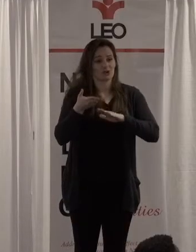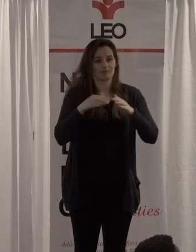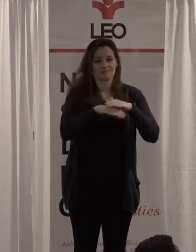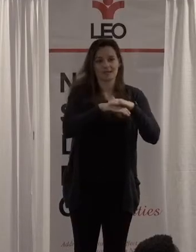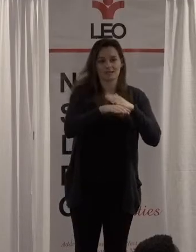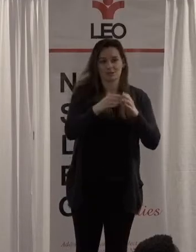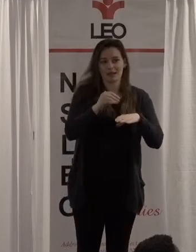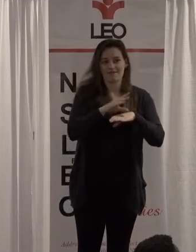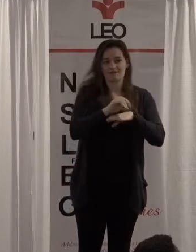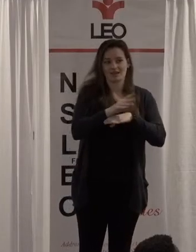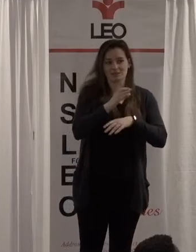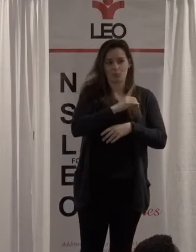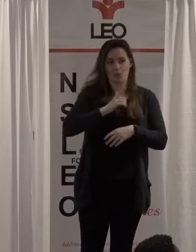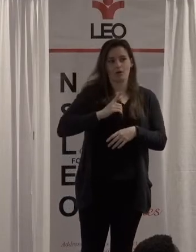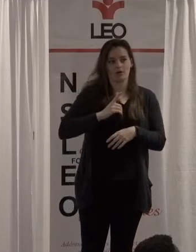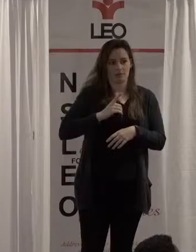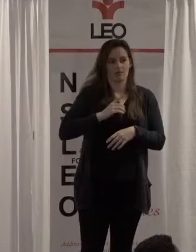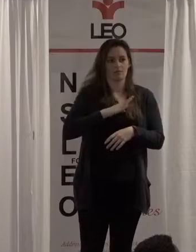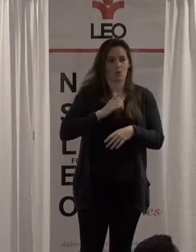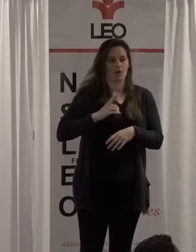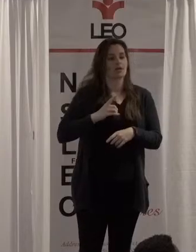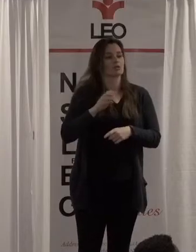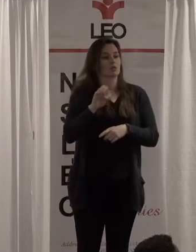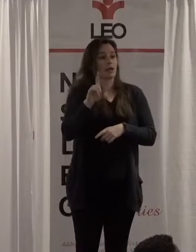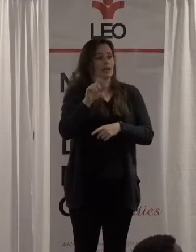ELLEN JOHNSON TO PROVIDE, REMARKS.